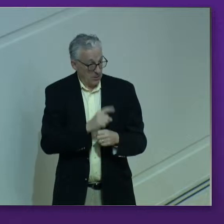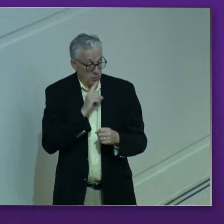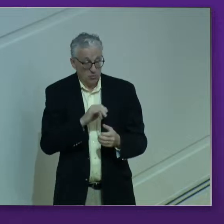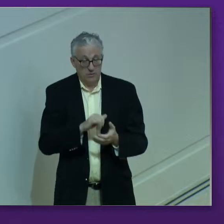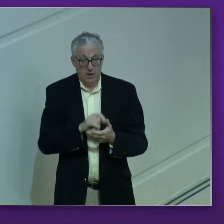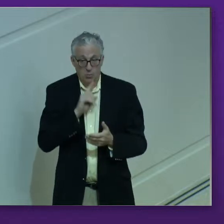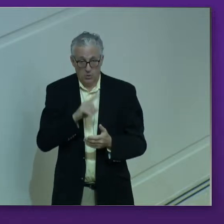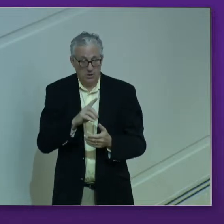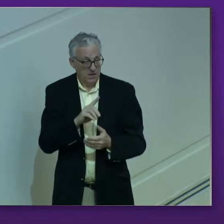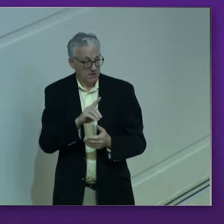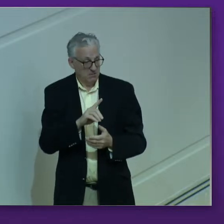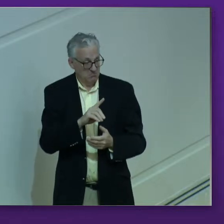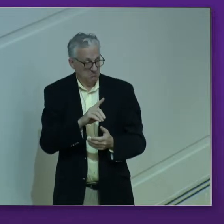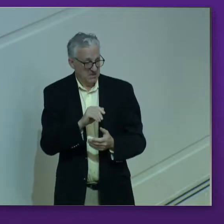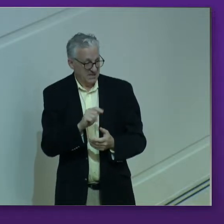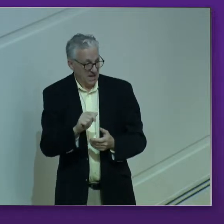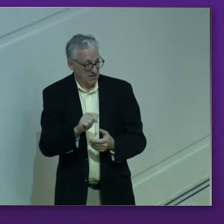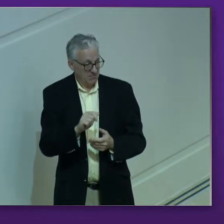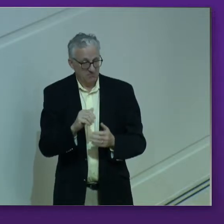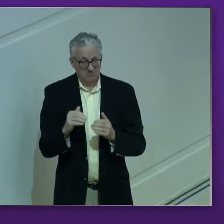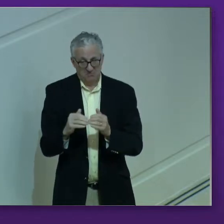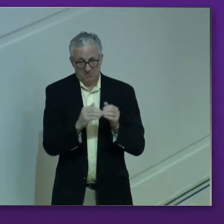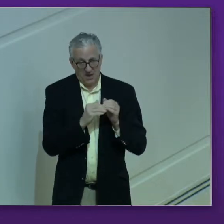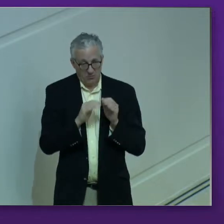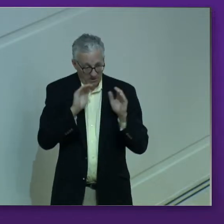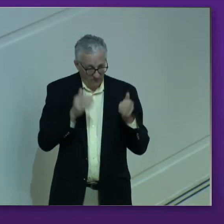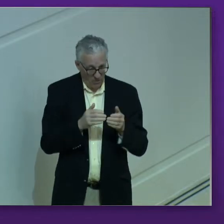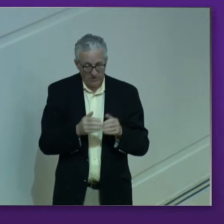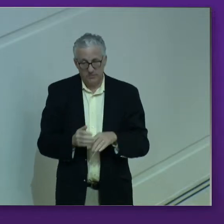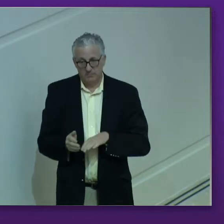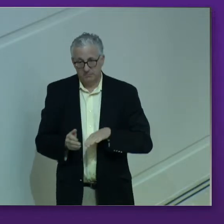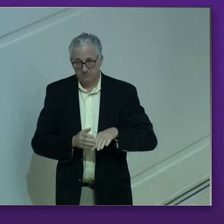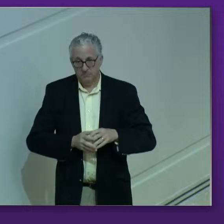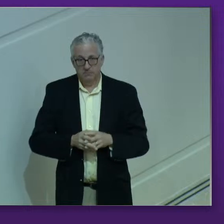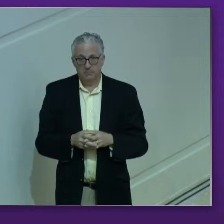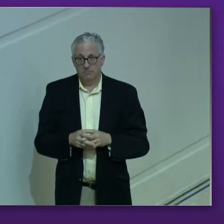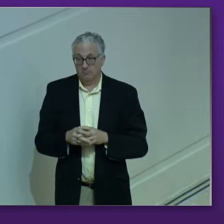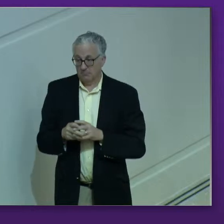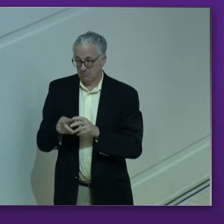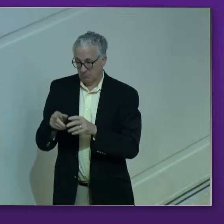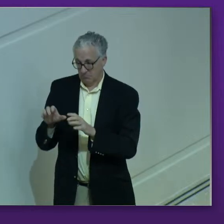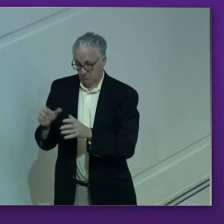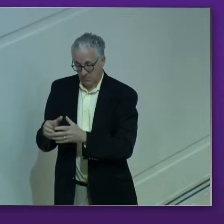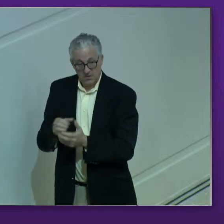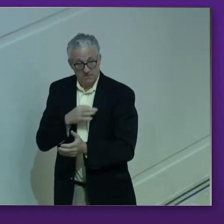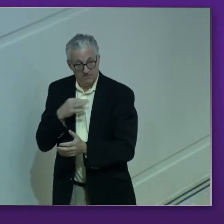SHARED COMMITMENTS TO THE STUDENT CENTER TO BE DATA